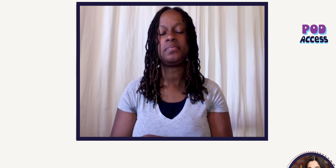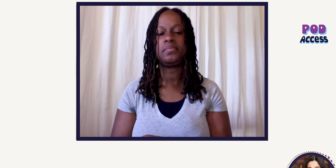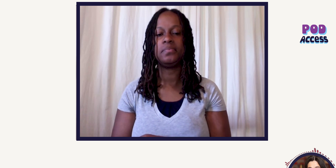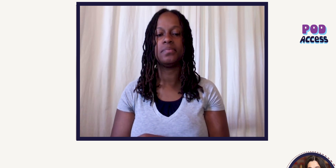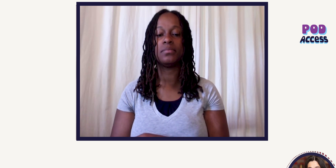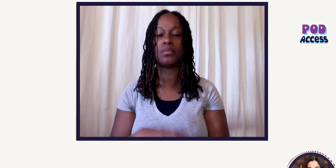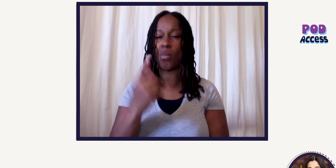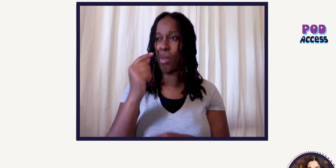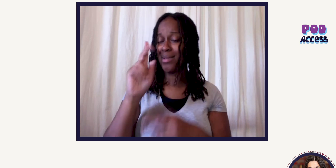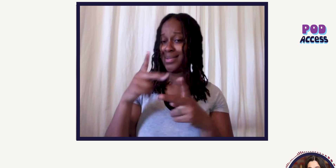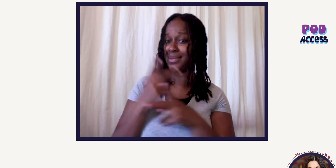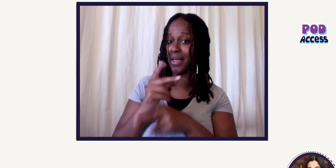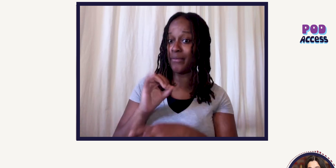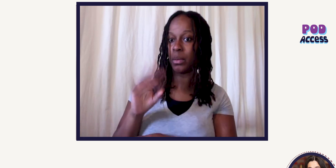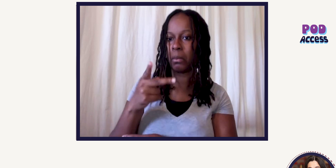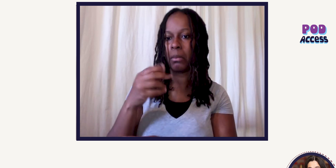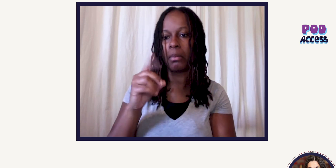What type of podcast I wanna be?